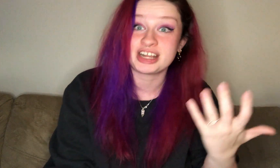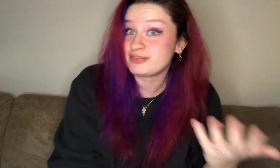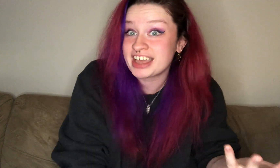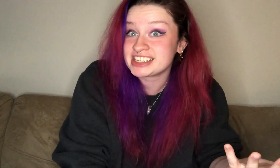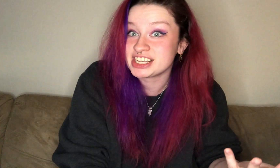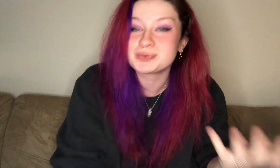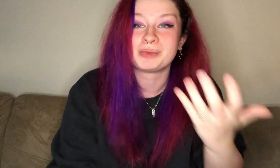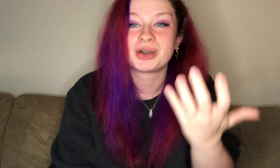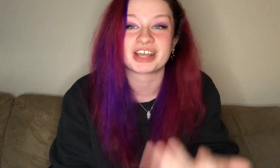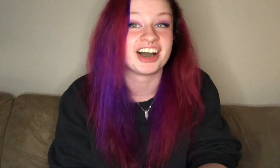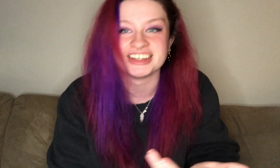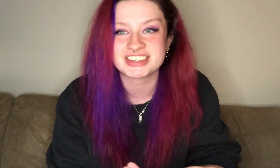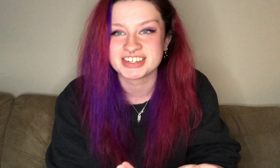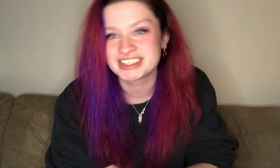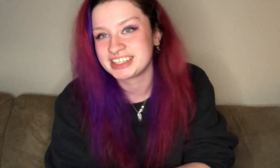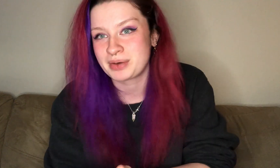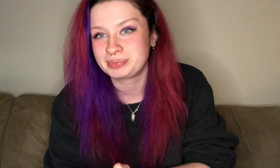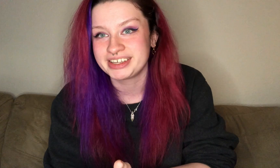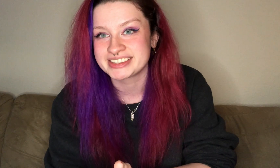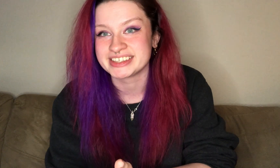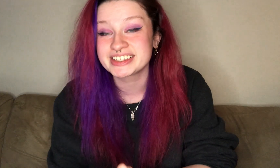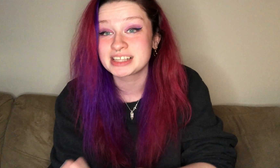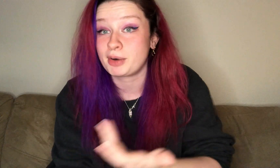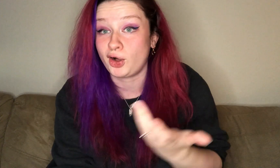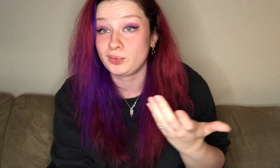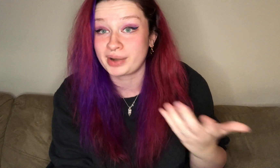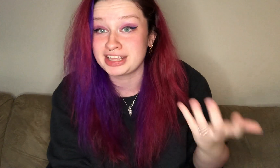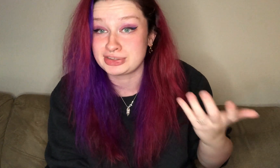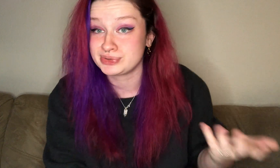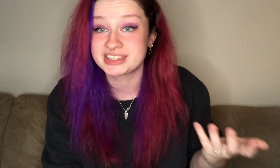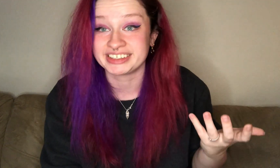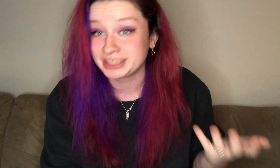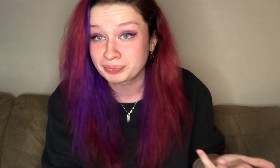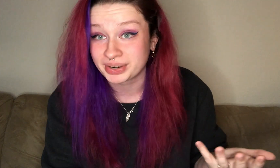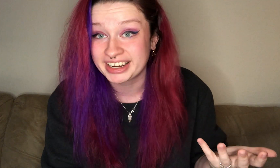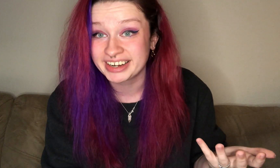"advantage" when we go to concerts and loud places because i'm already used to lip reading